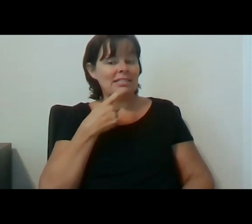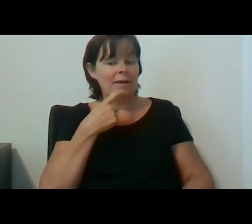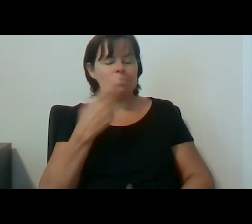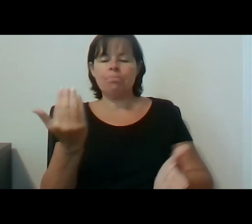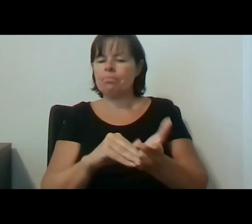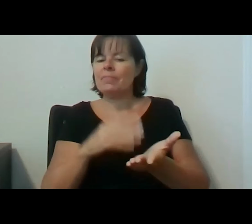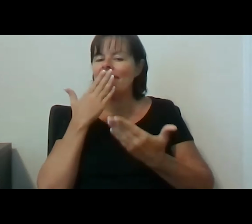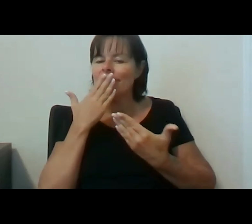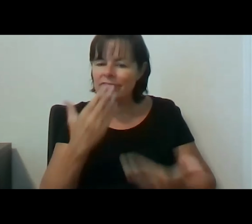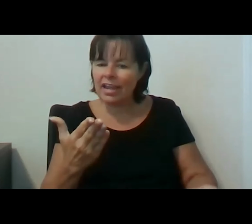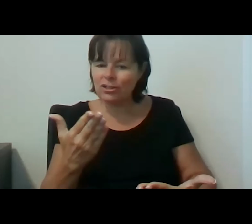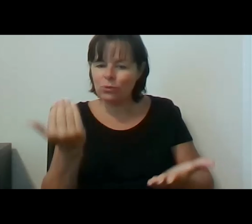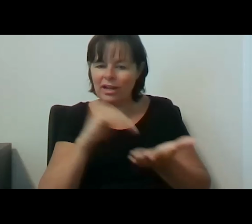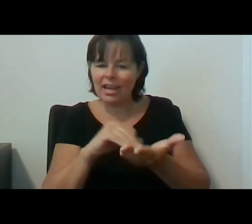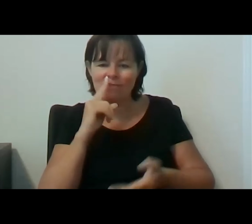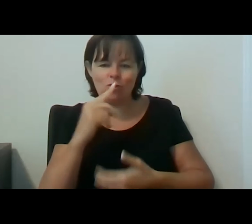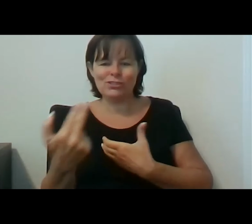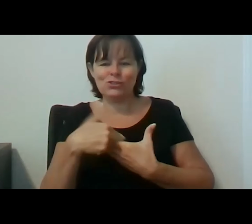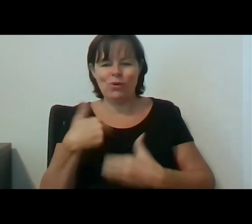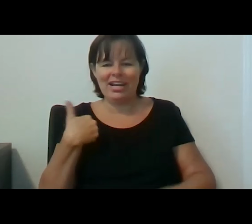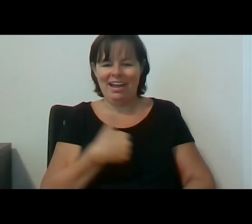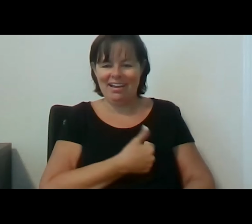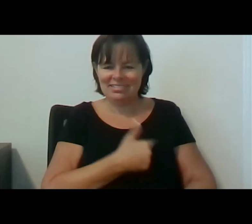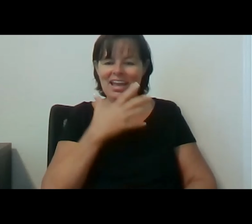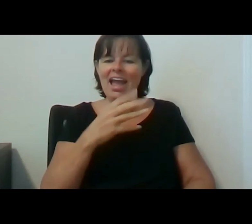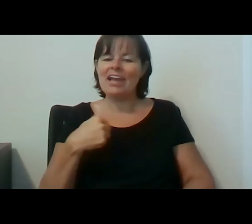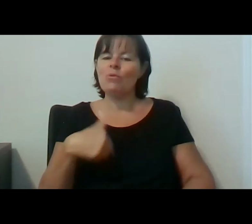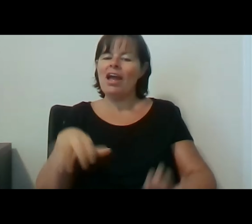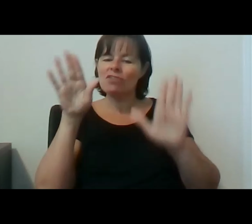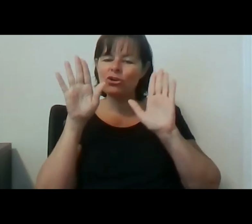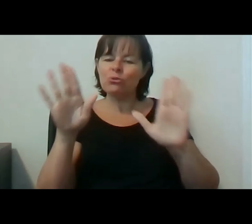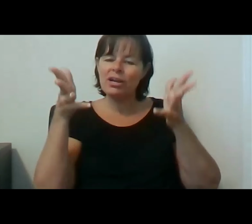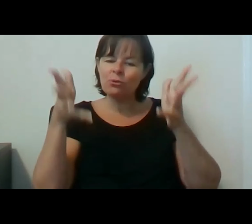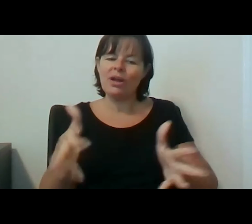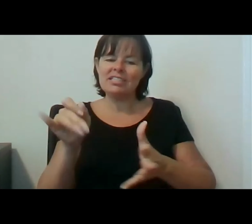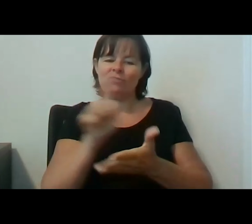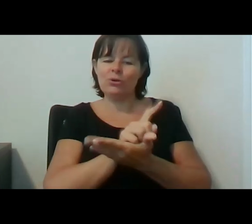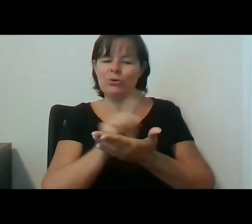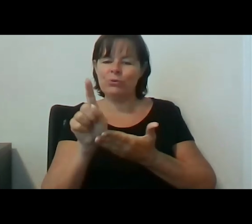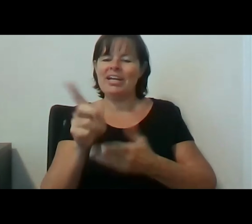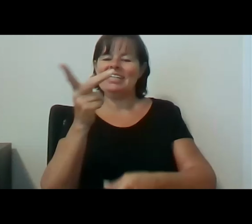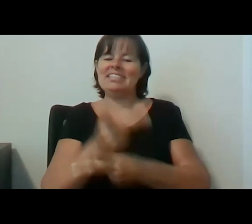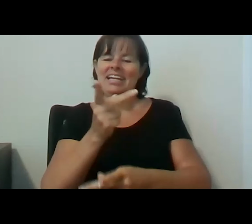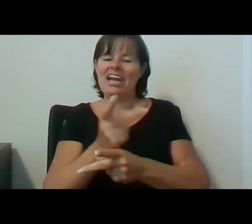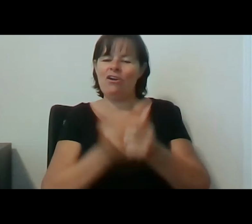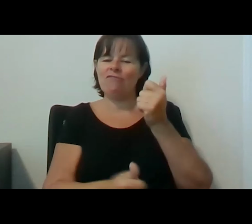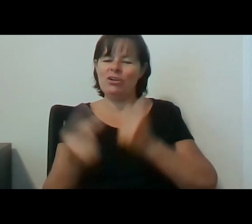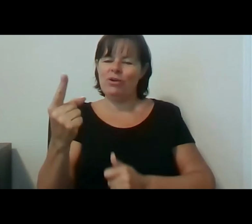again for joining us and have a great rest of your week take care everyone thank you everyone